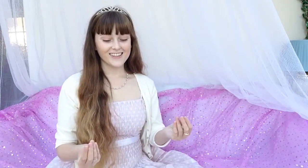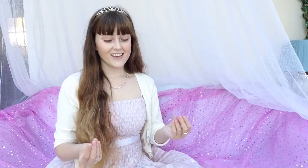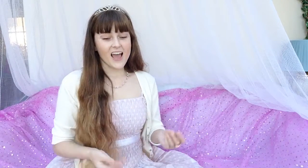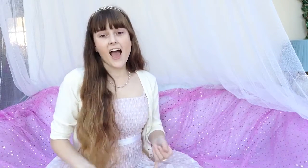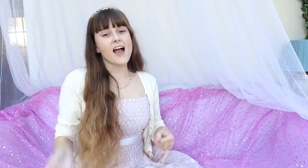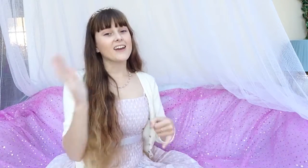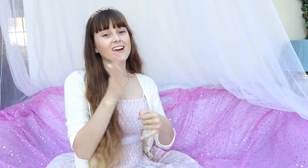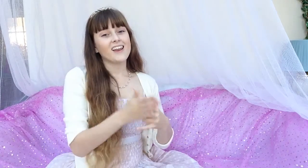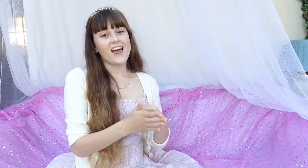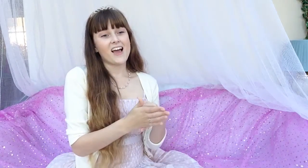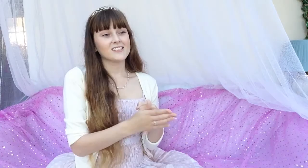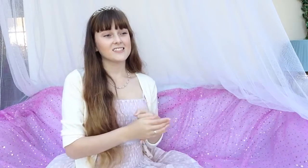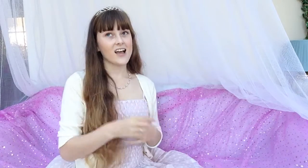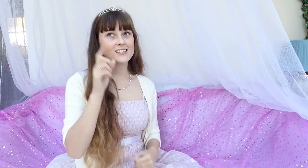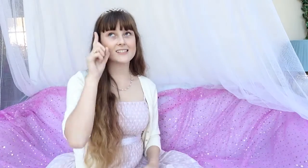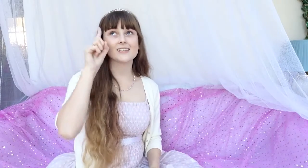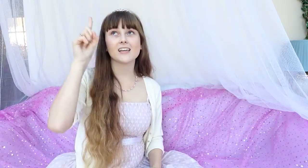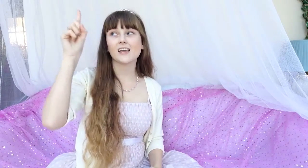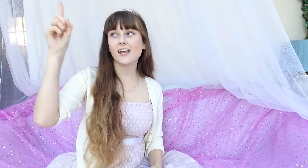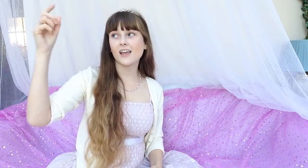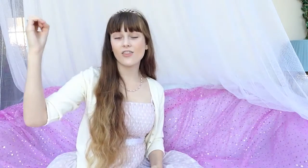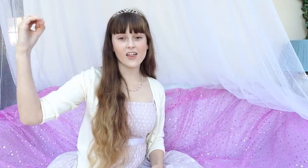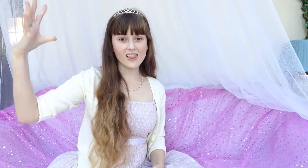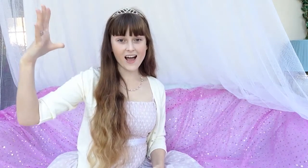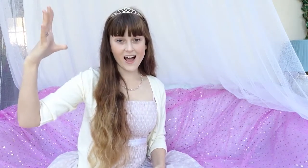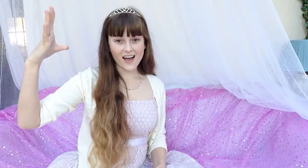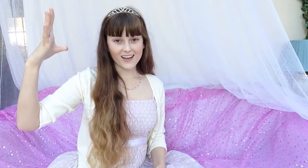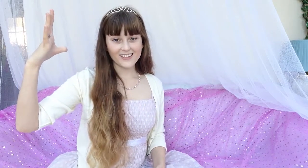And at last I see the light